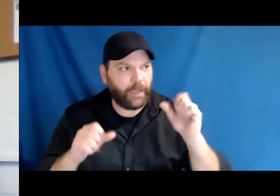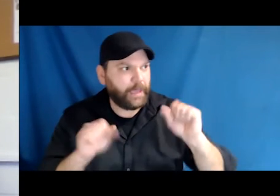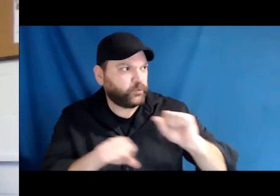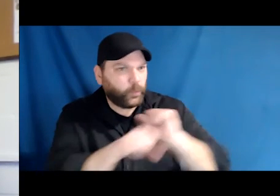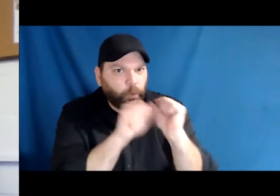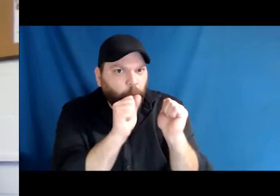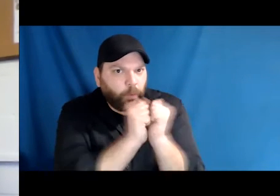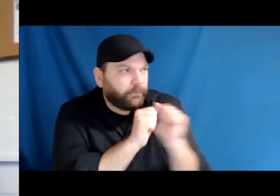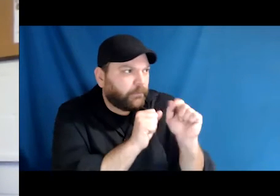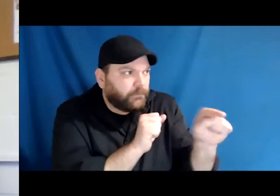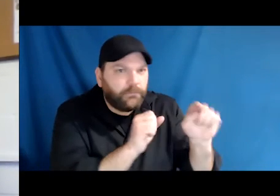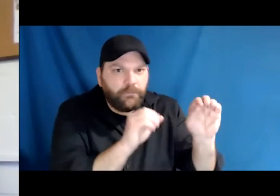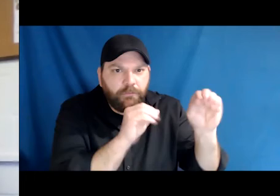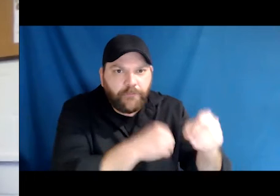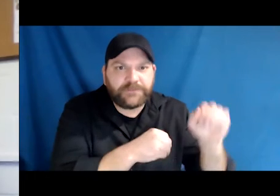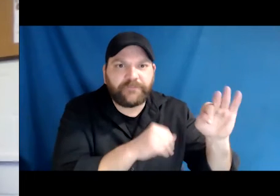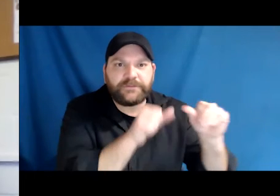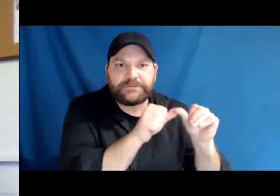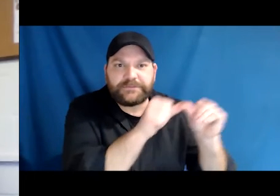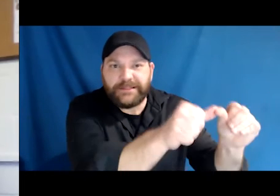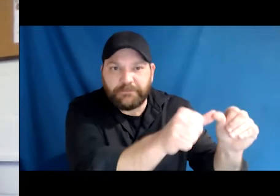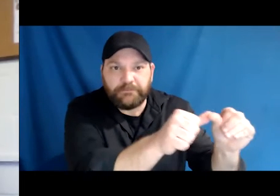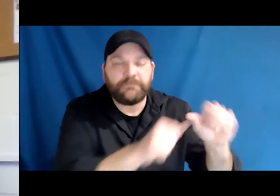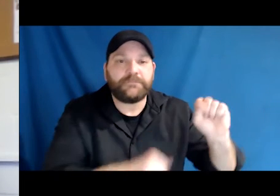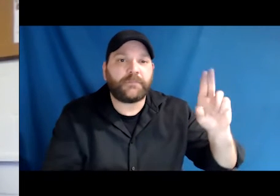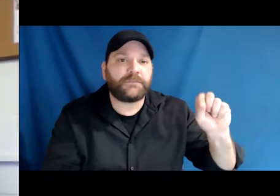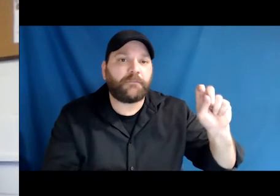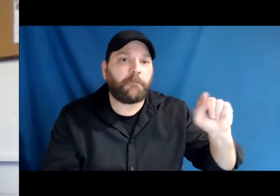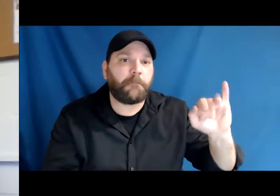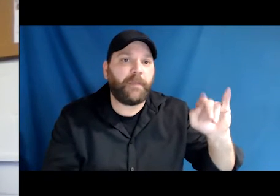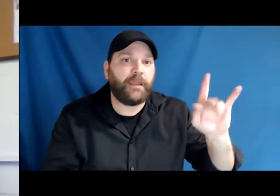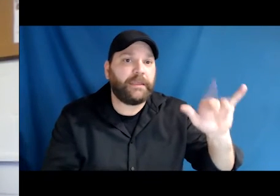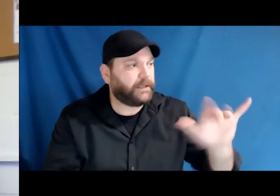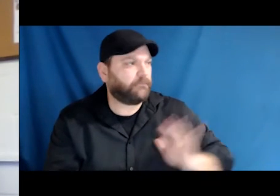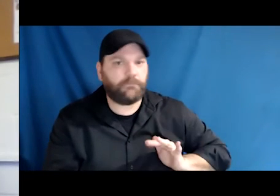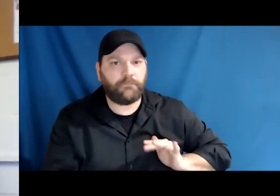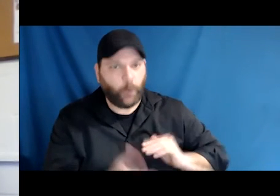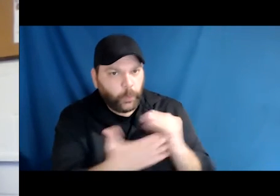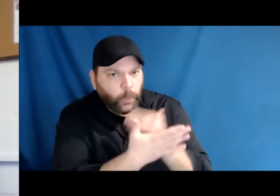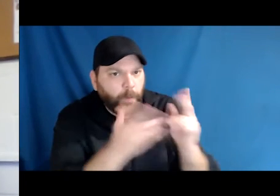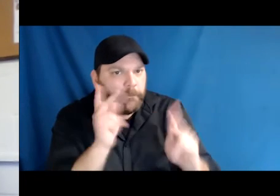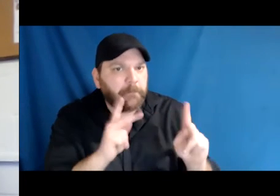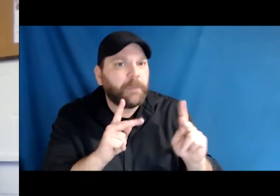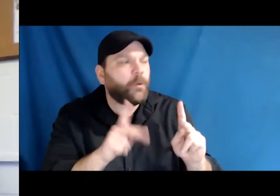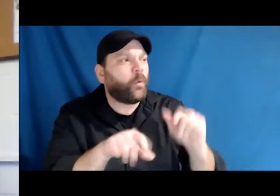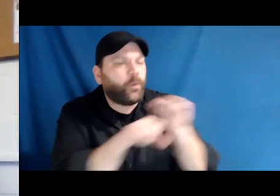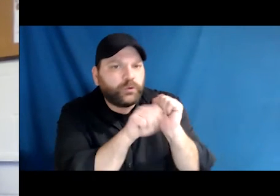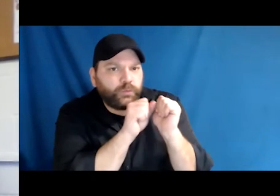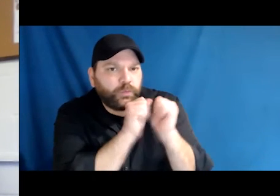I felt like that was one of the most exciting pieces, getting to know some new people and aligning our priorities,